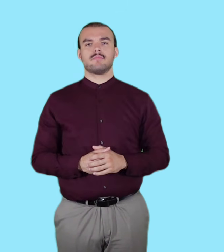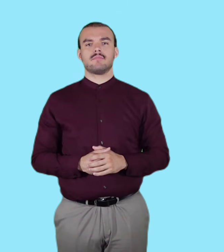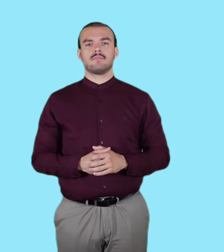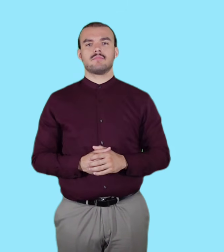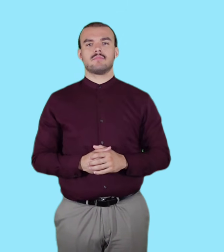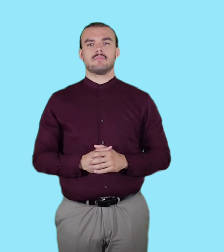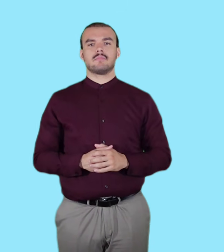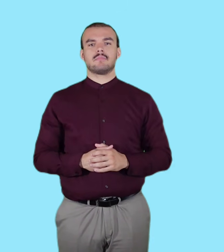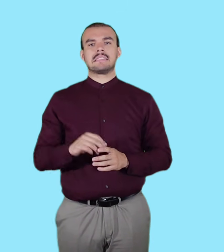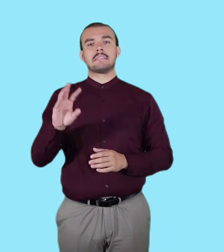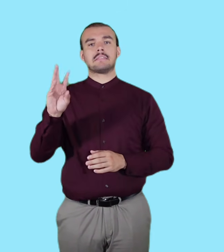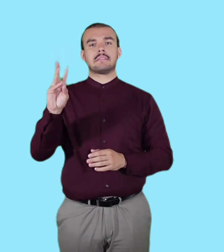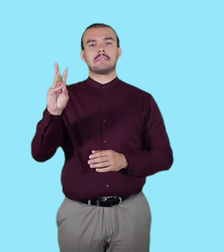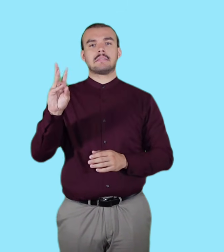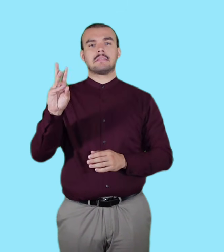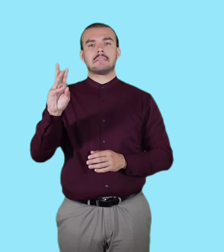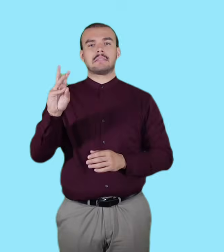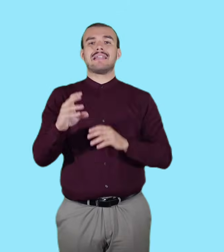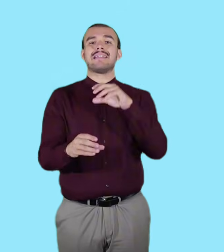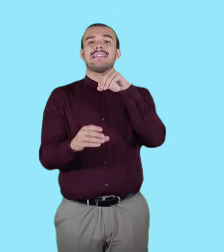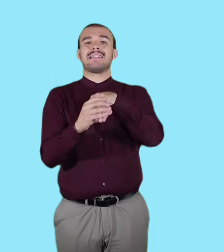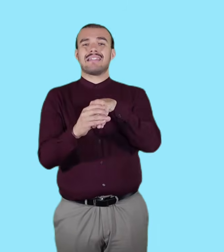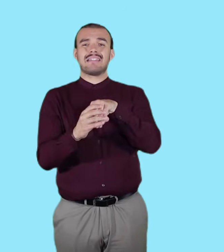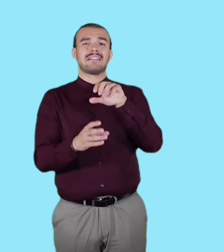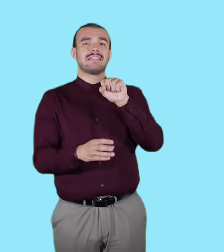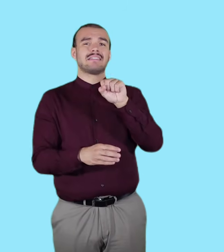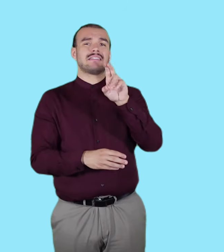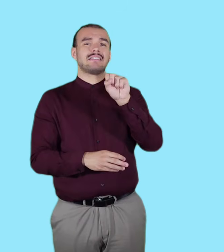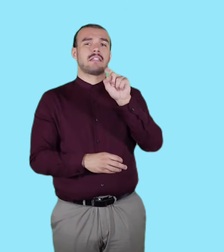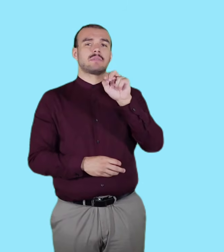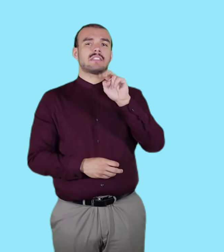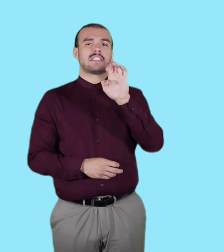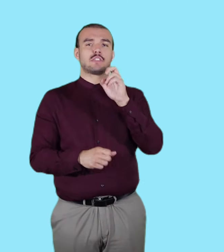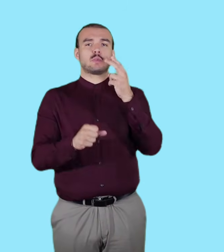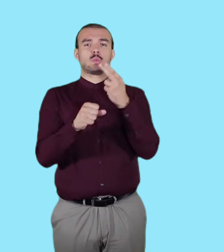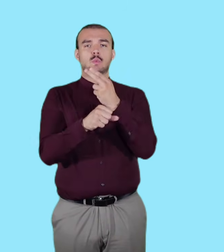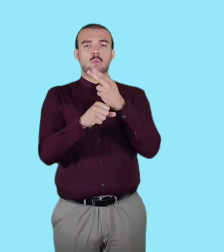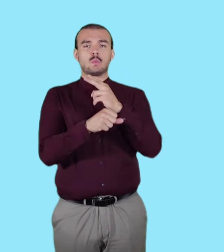Six, are in a substance use disorder treatment program.